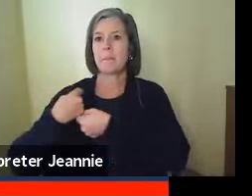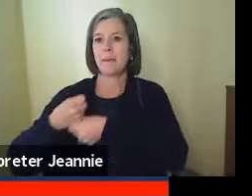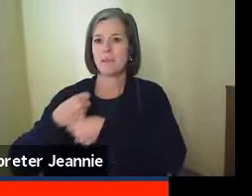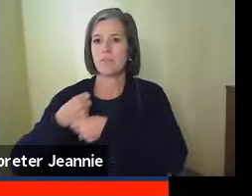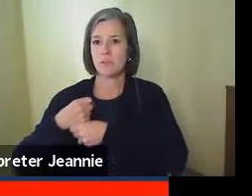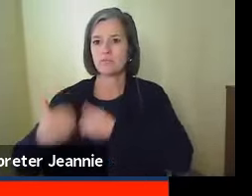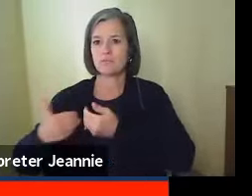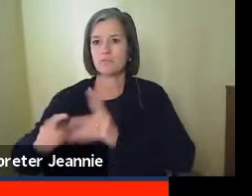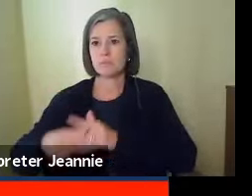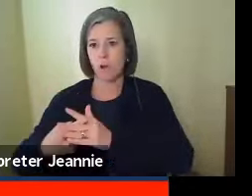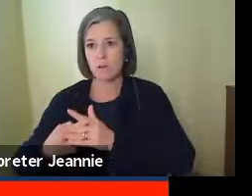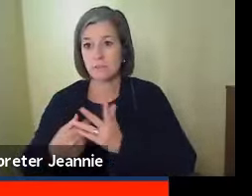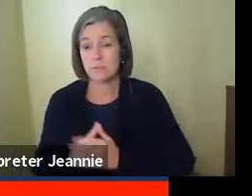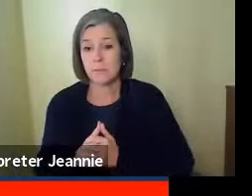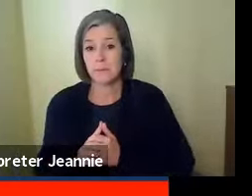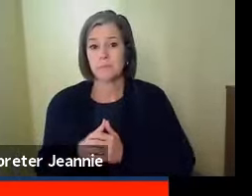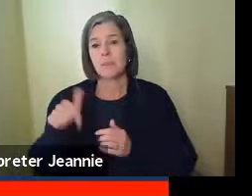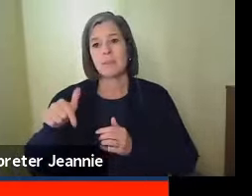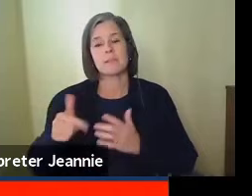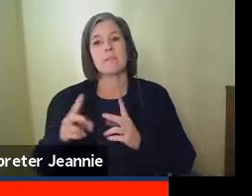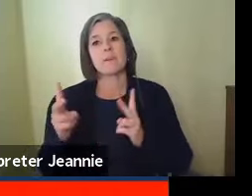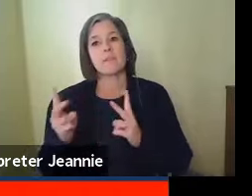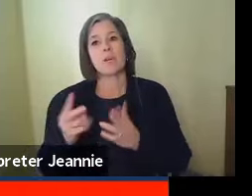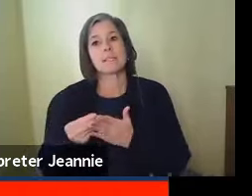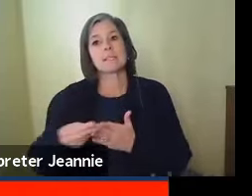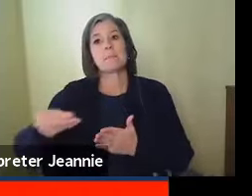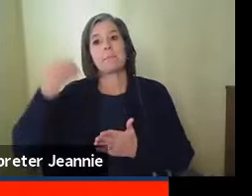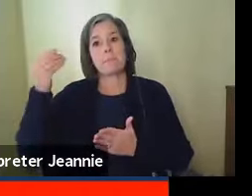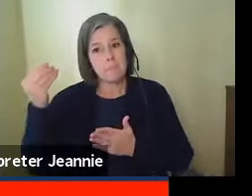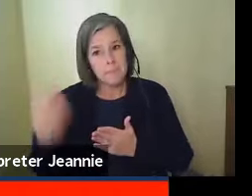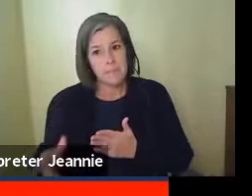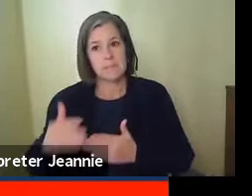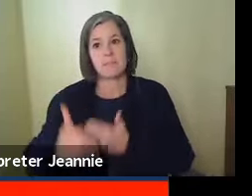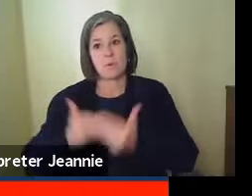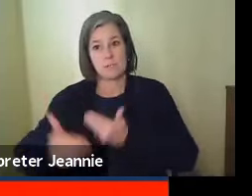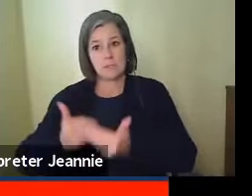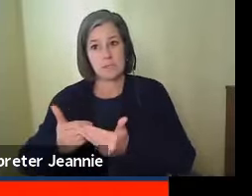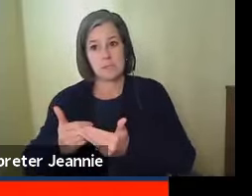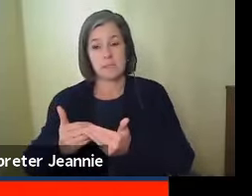This is a very, very expensive process. So pharmaceutical companies